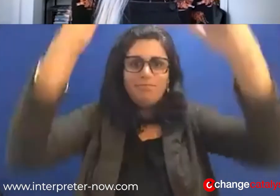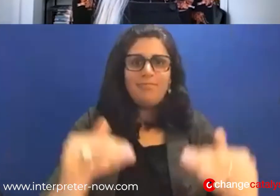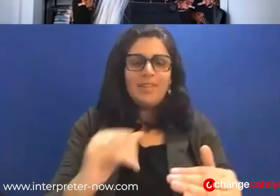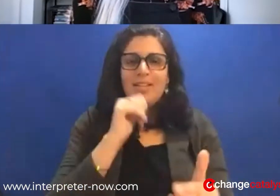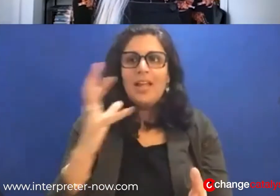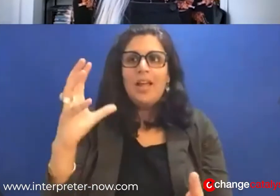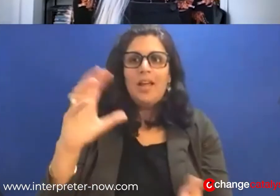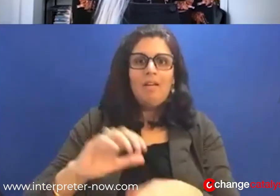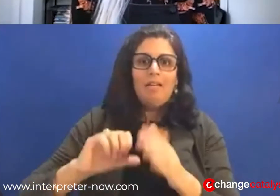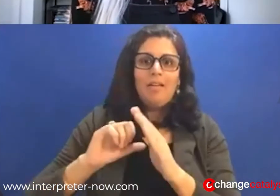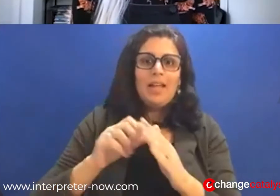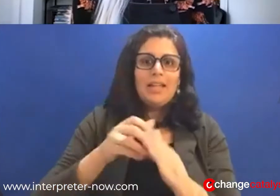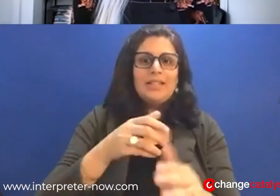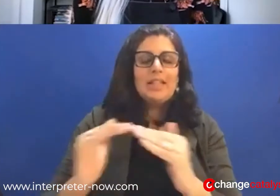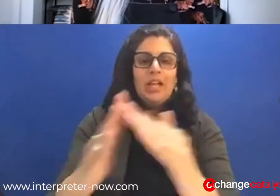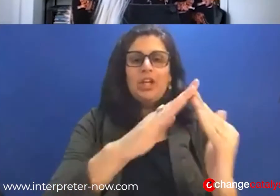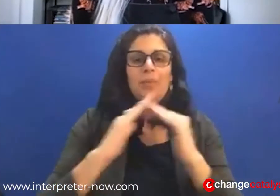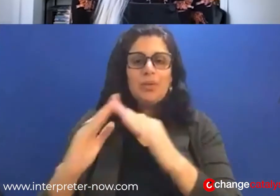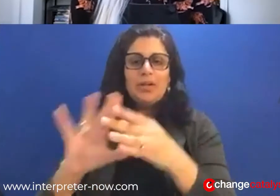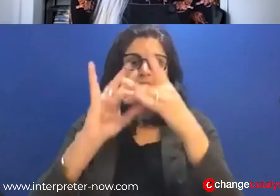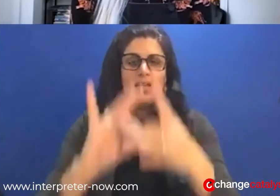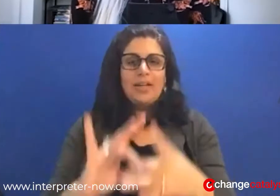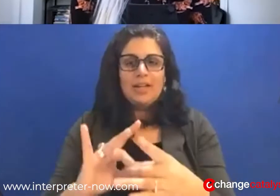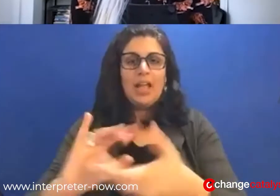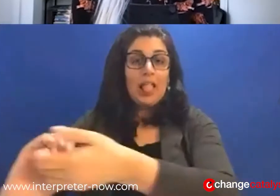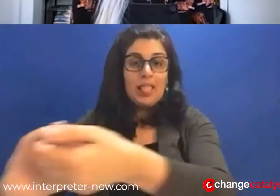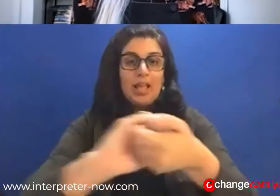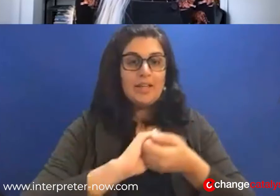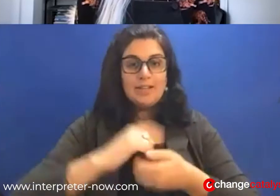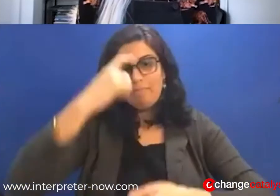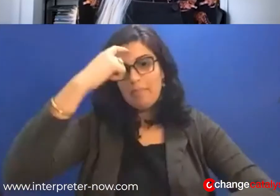It's very much a community-based collective-minded thing.